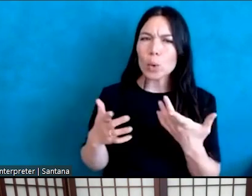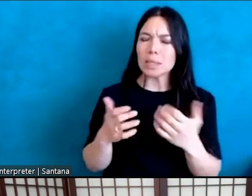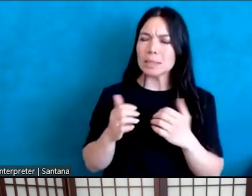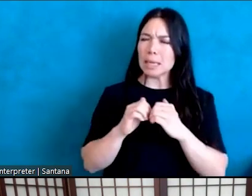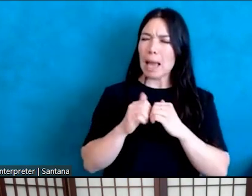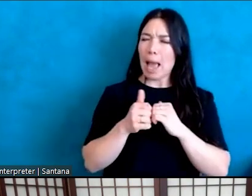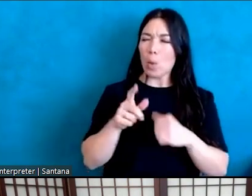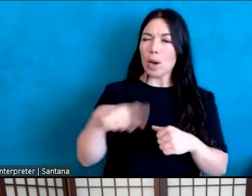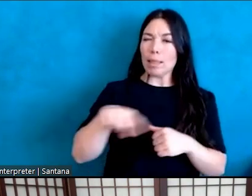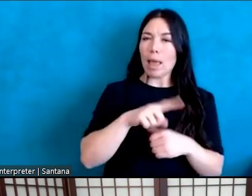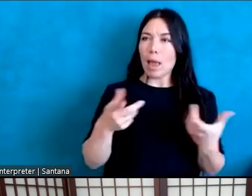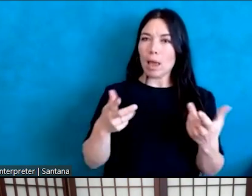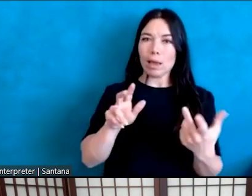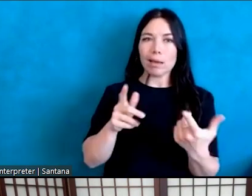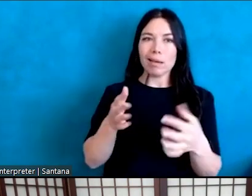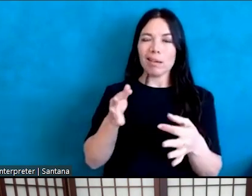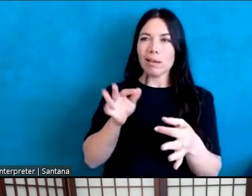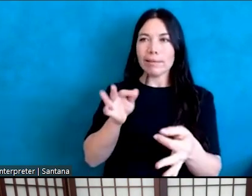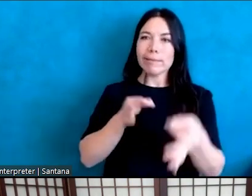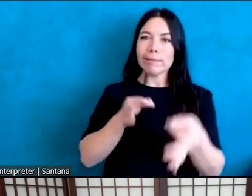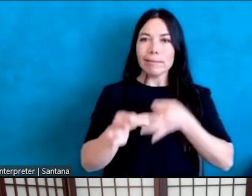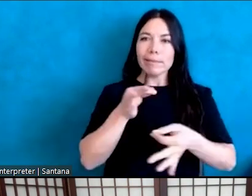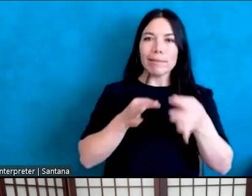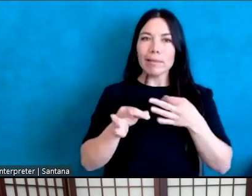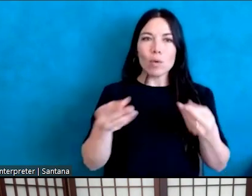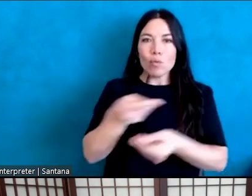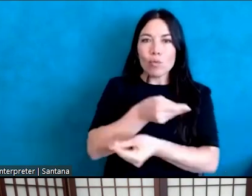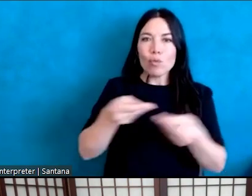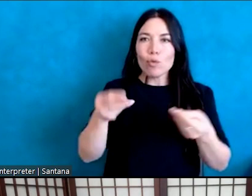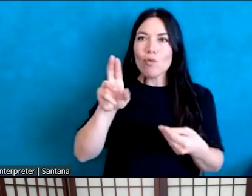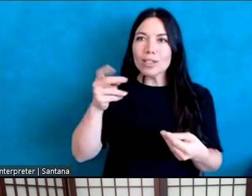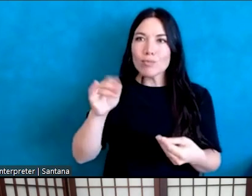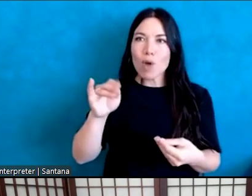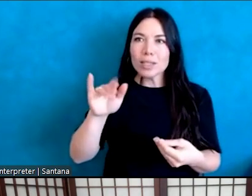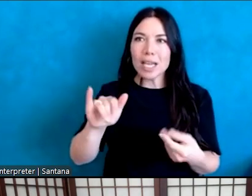that is expected, and in my opinion needed, as part of community engaged research models?